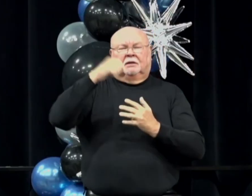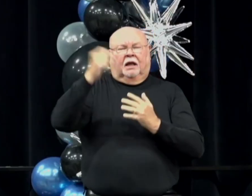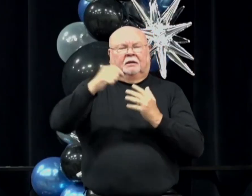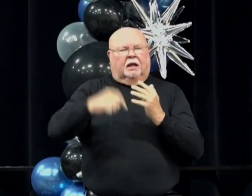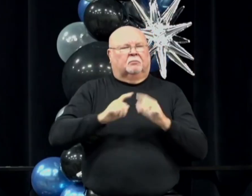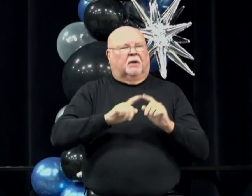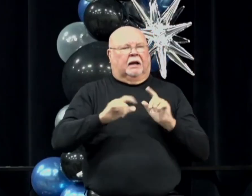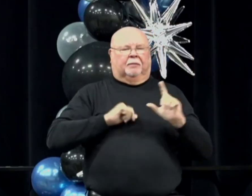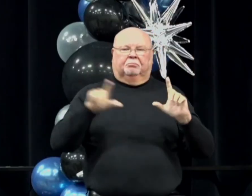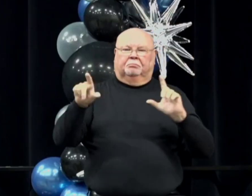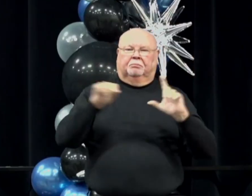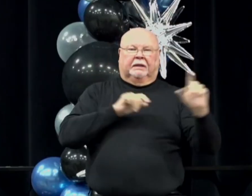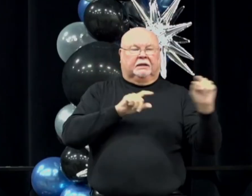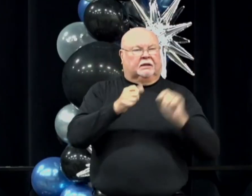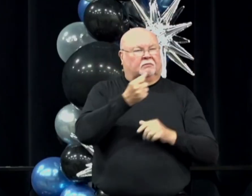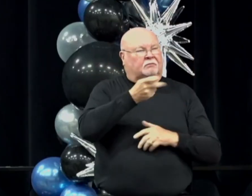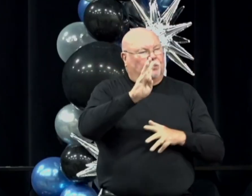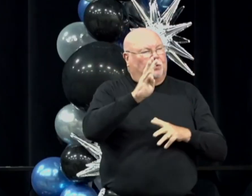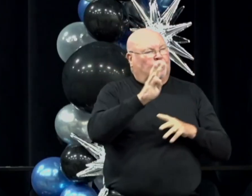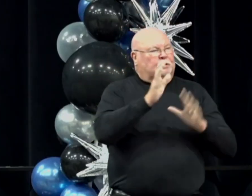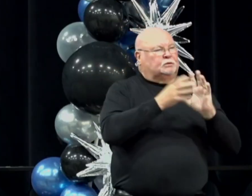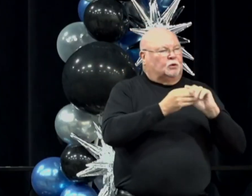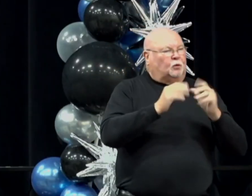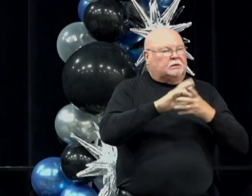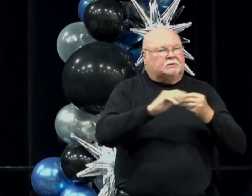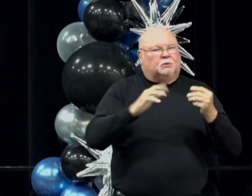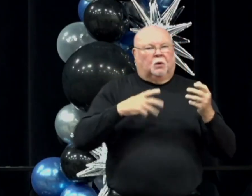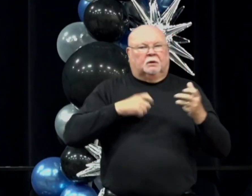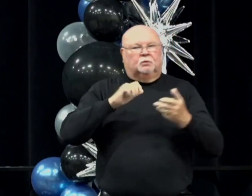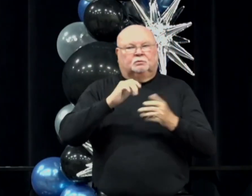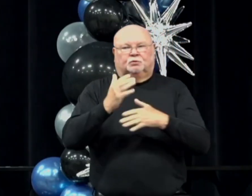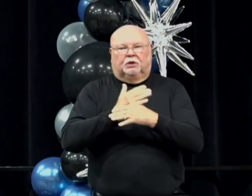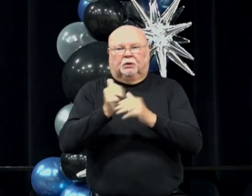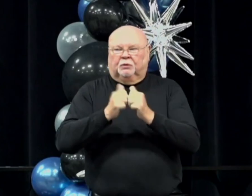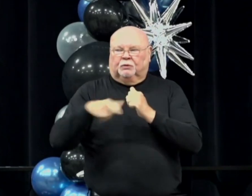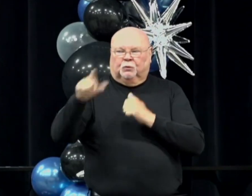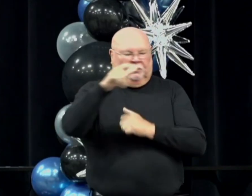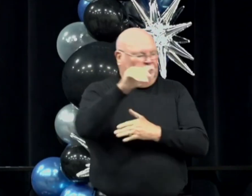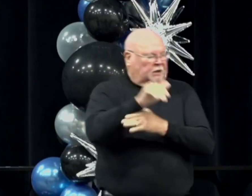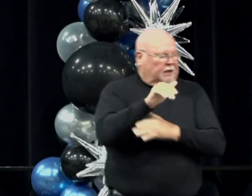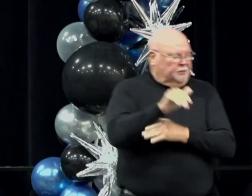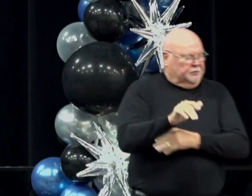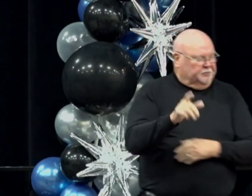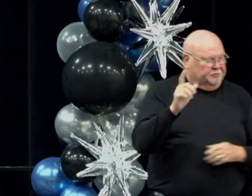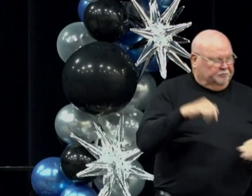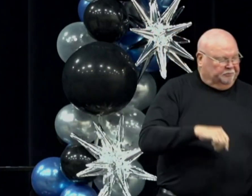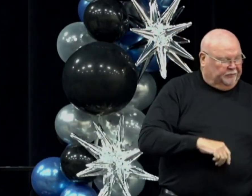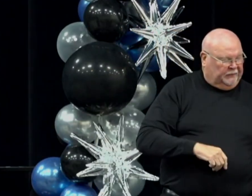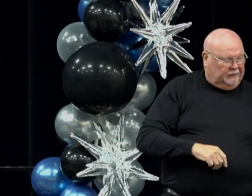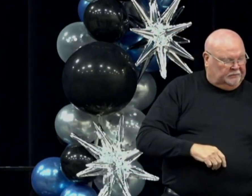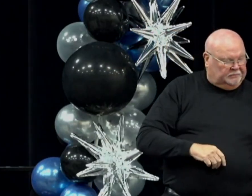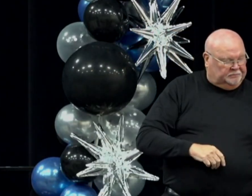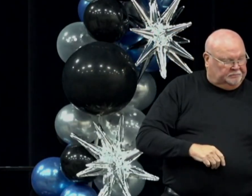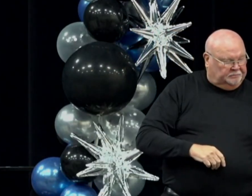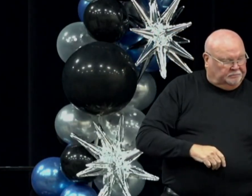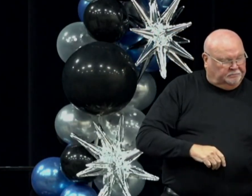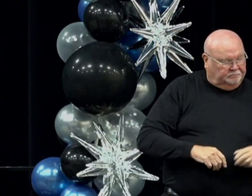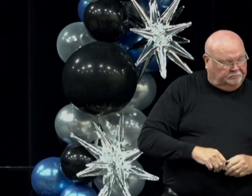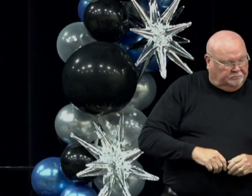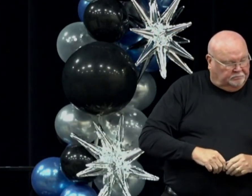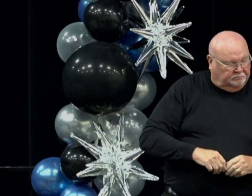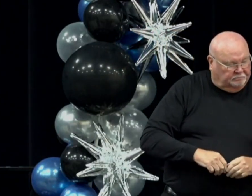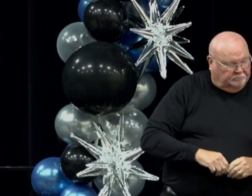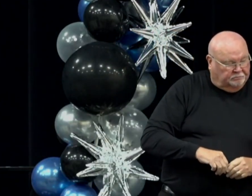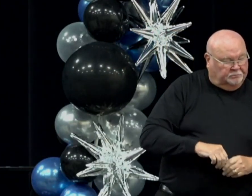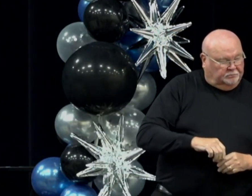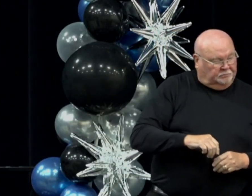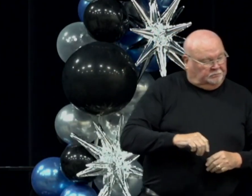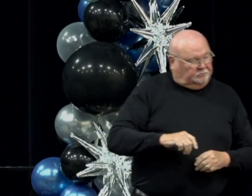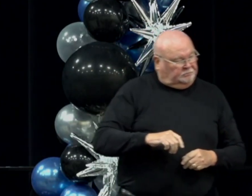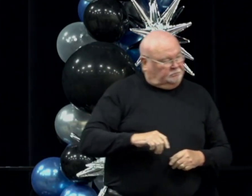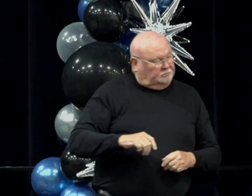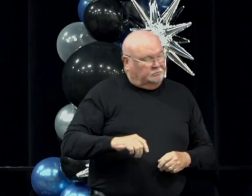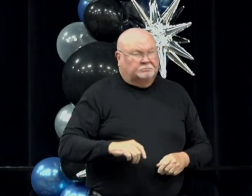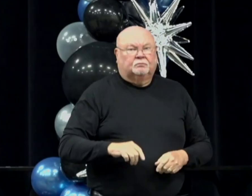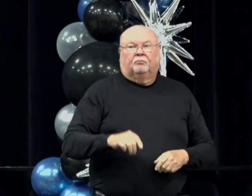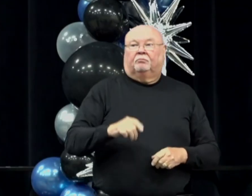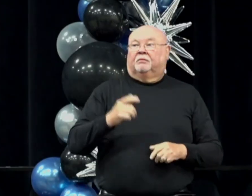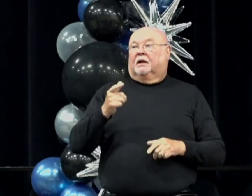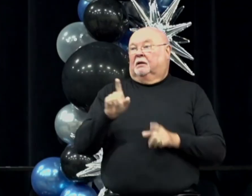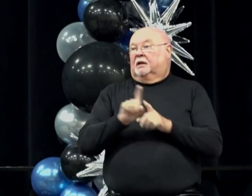We did so many things. Really, I just have to pick a few stories to share with you all this evening.